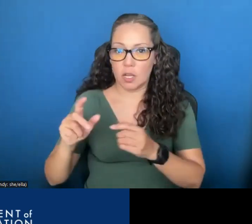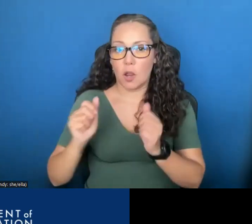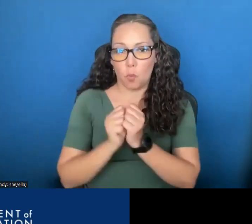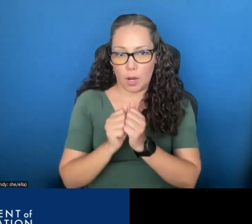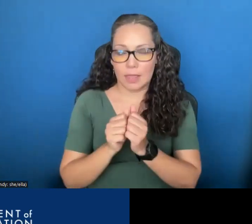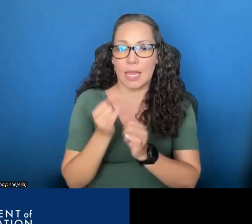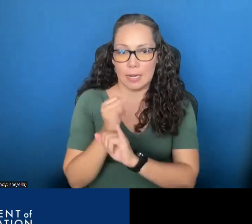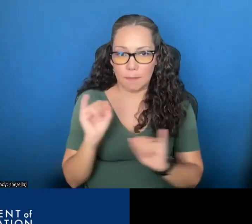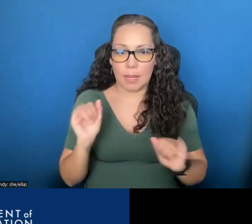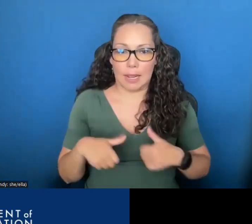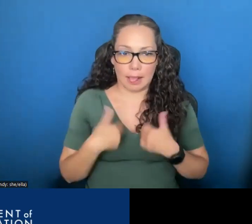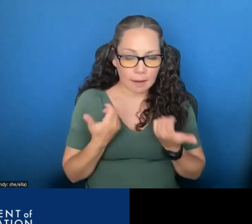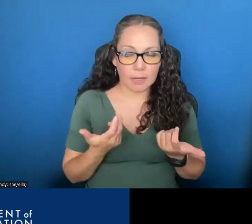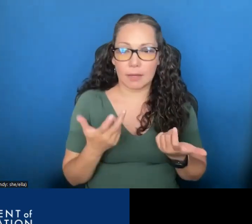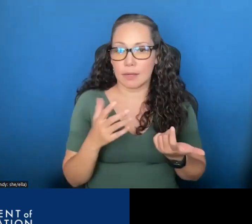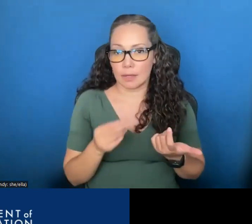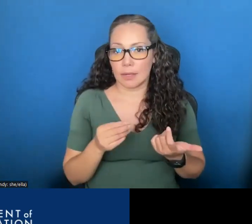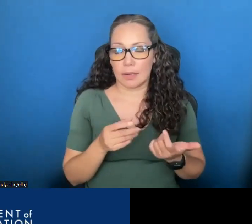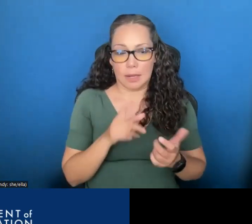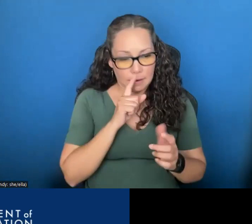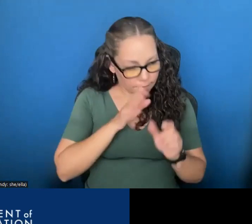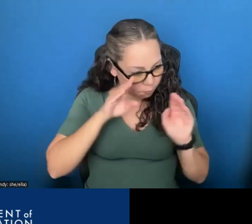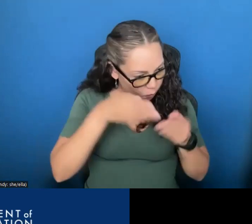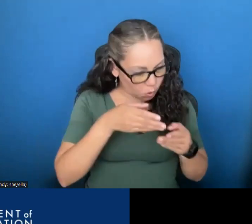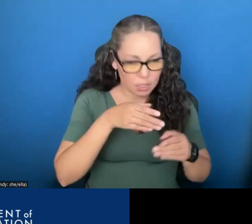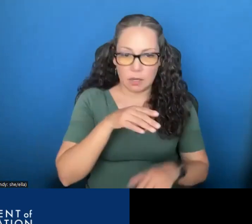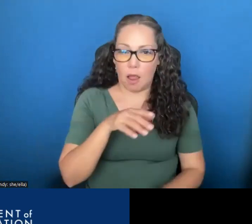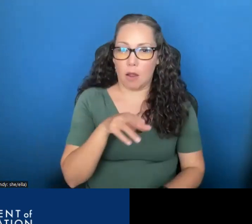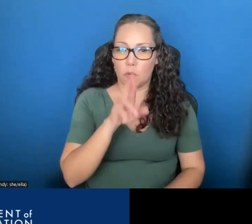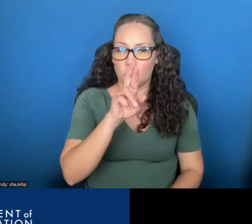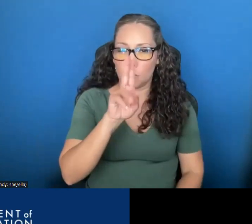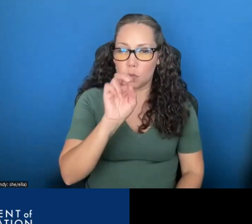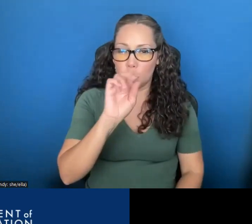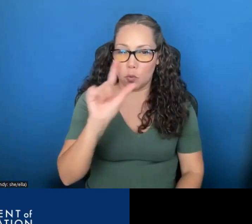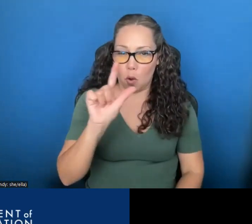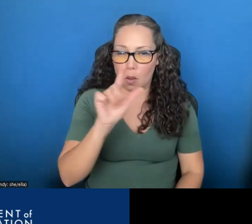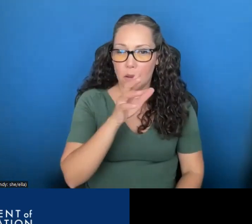uh really focus F on those rural communities um and uh really should be a great opportunity to